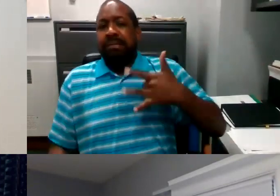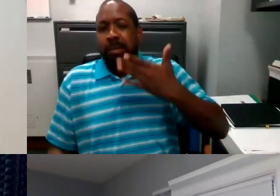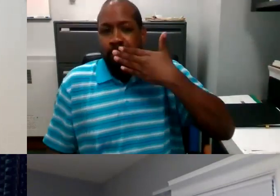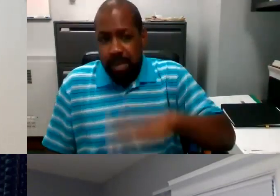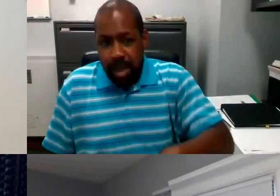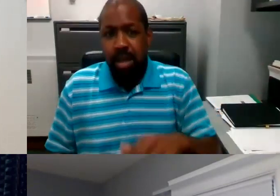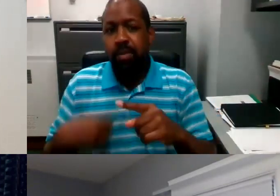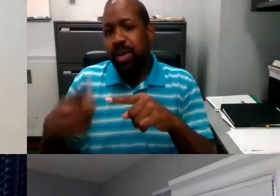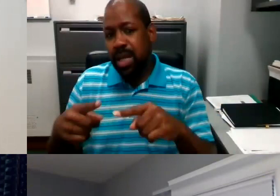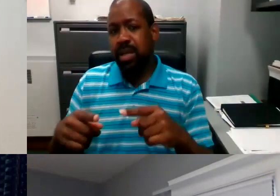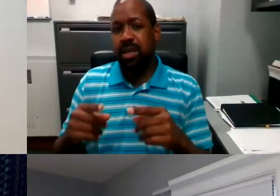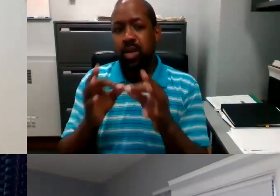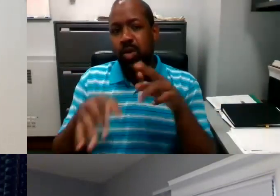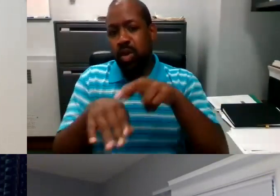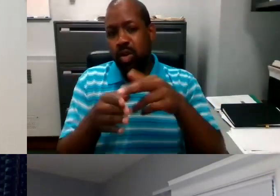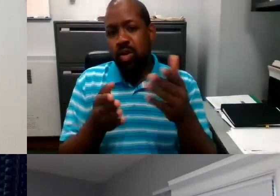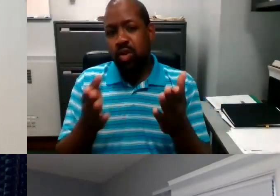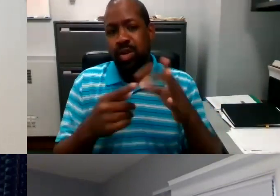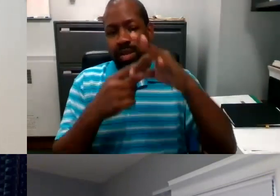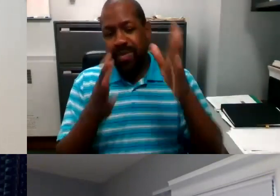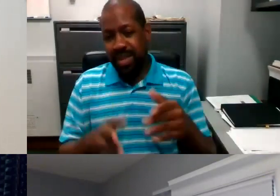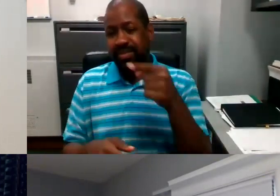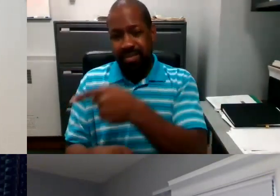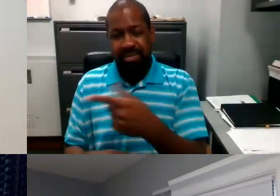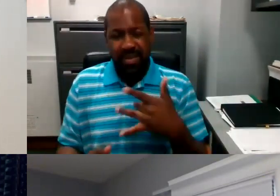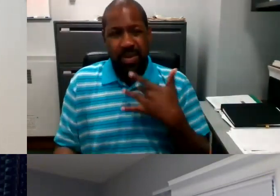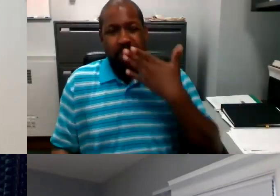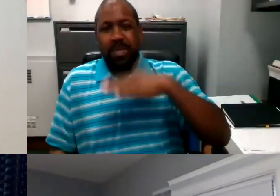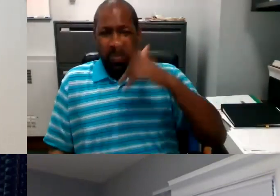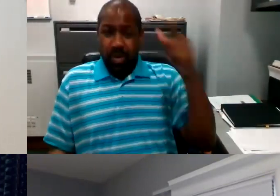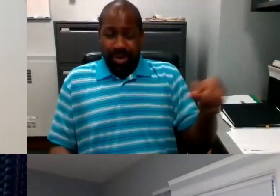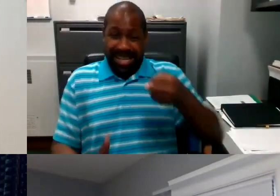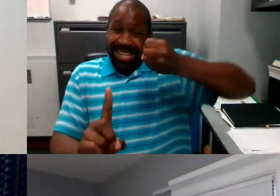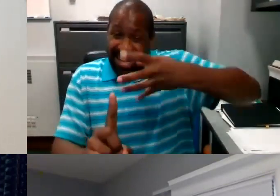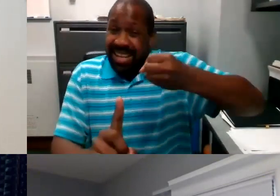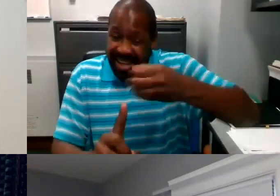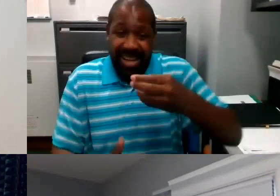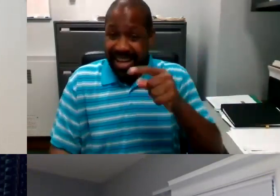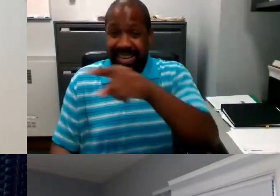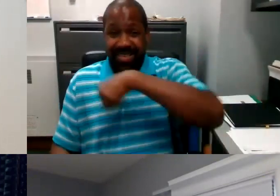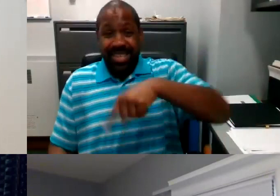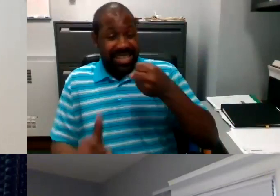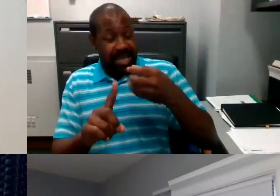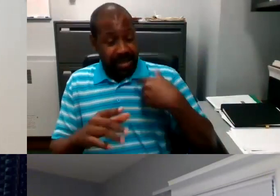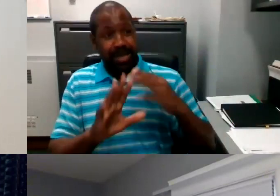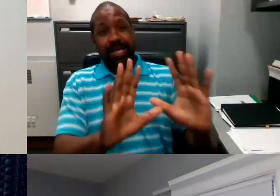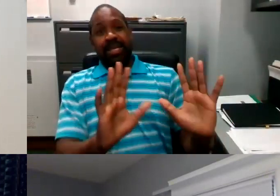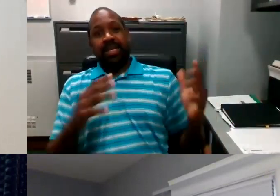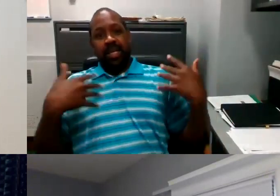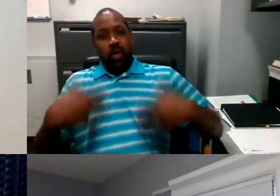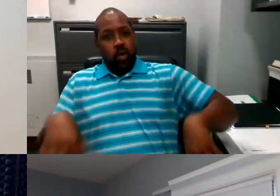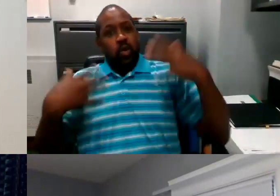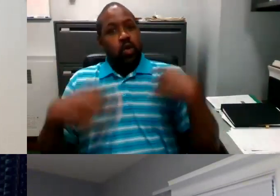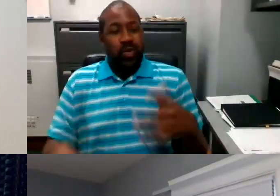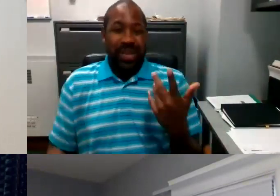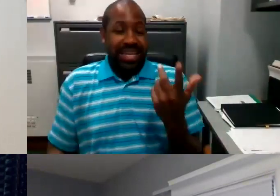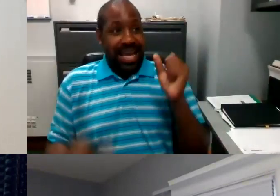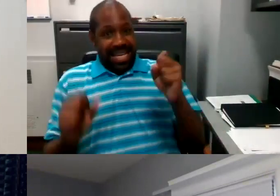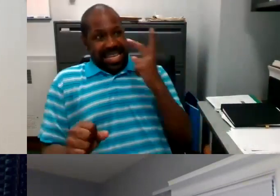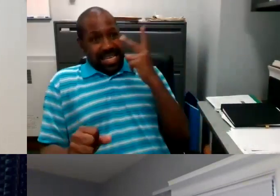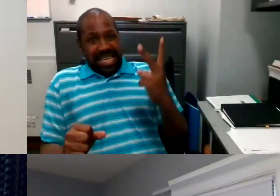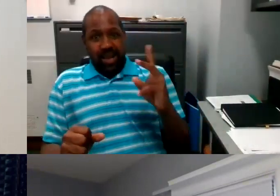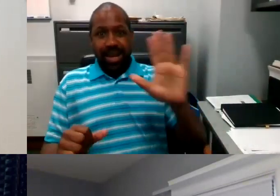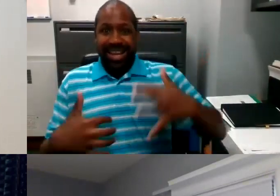BUT MONDAY, IT WAS INTERESTING.